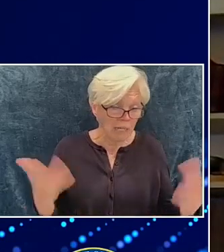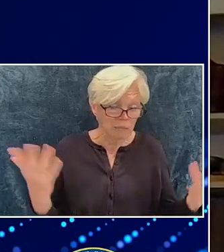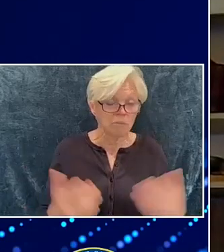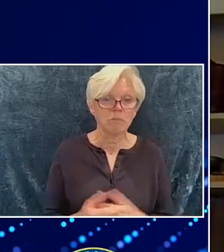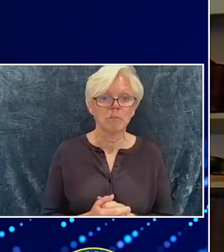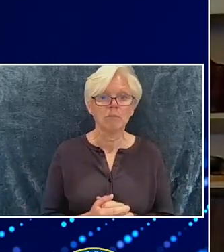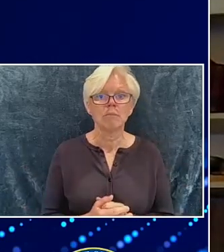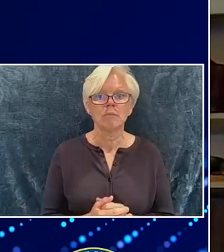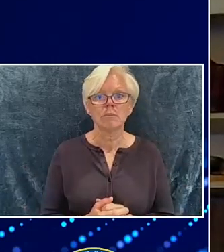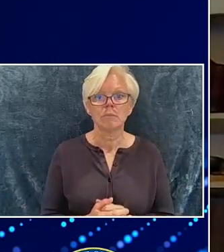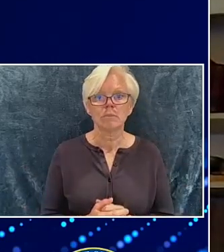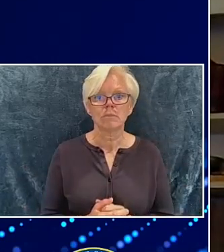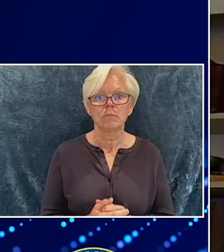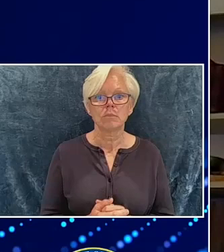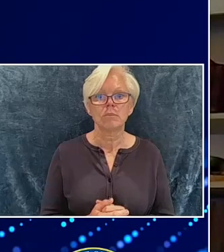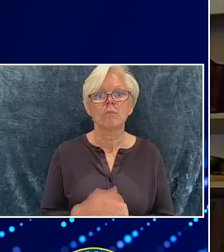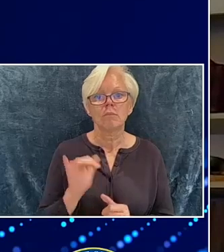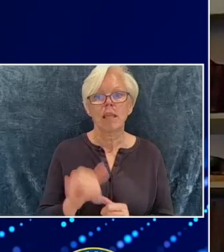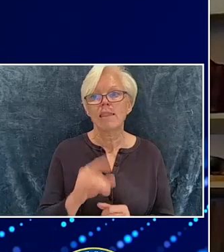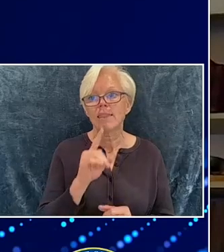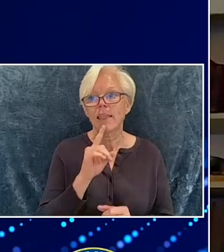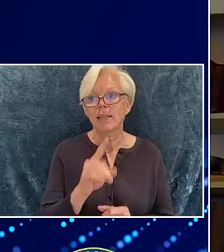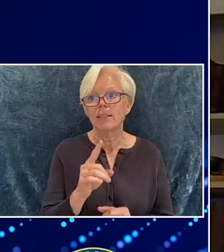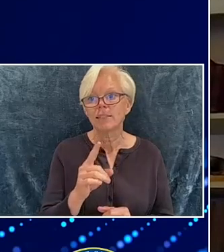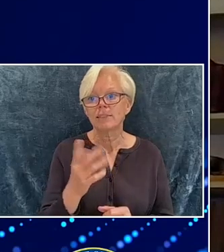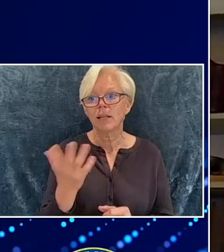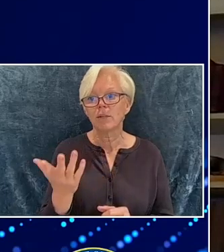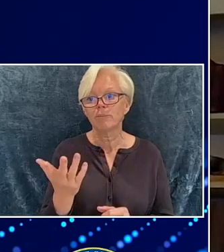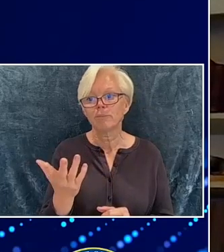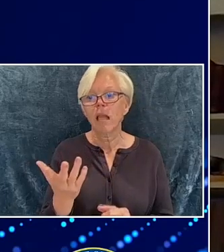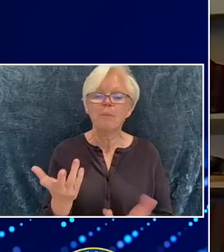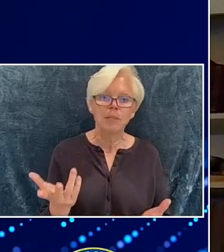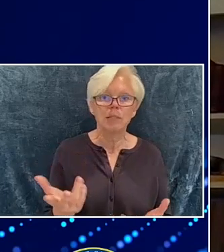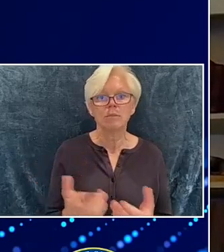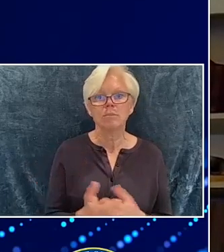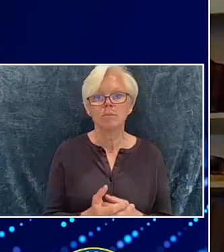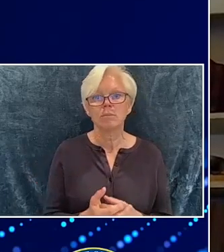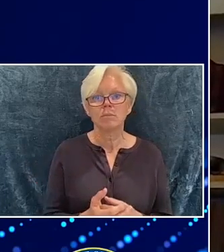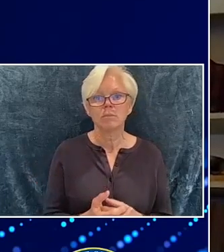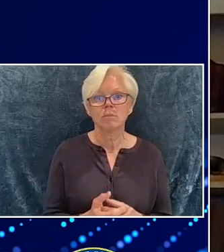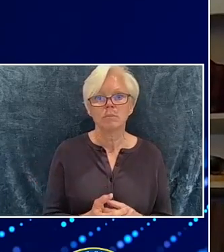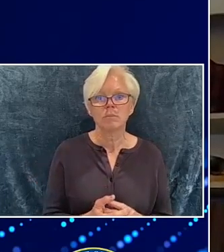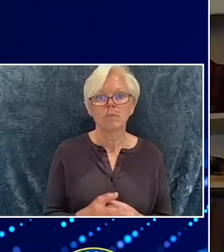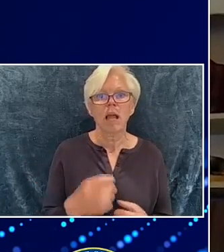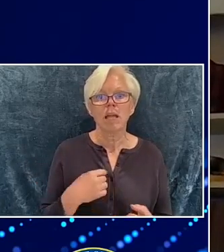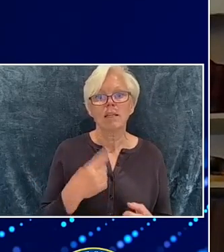It is a- I do concede that under the current regulations, there is an opt-out